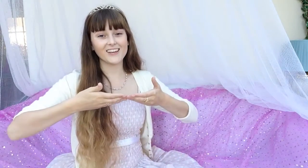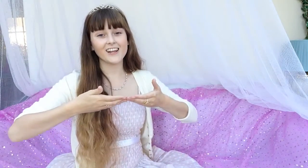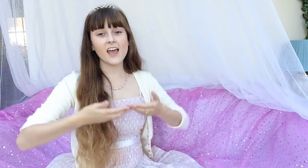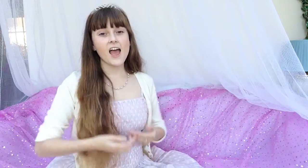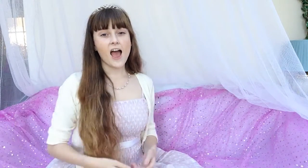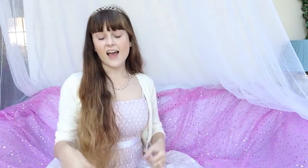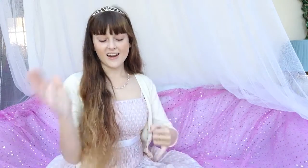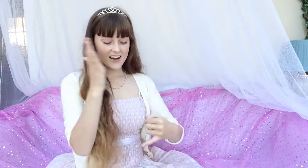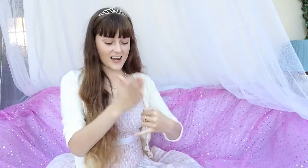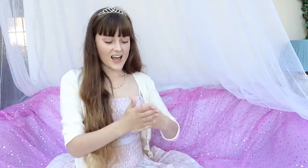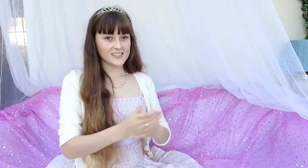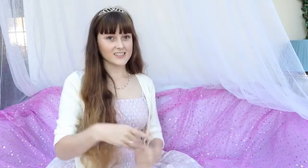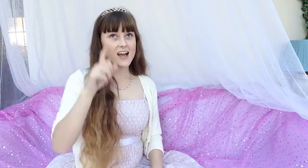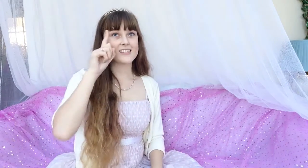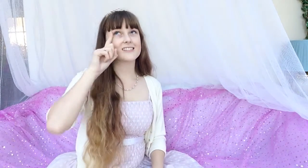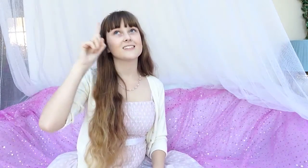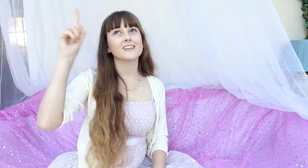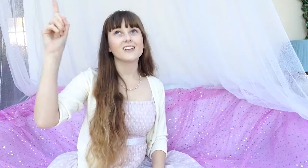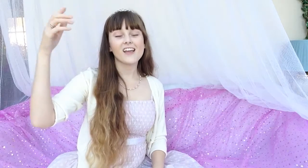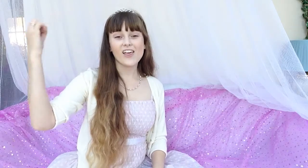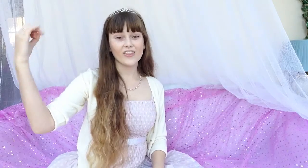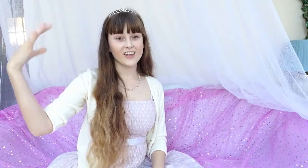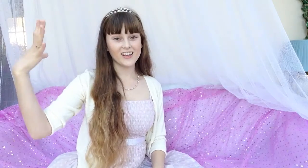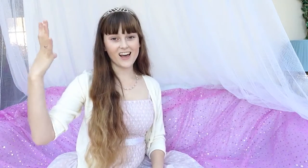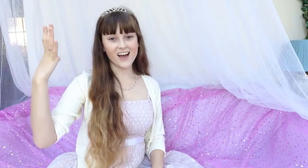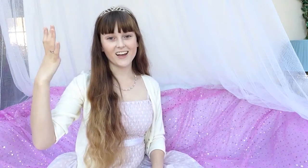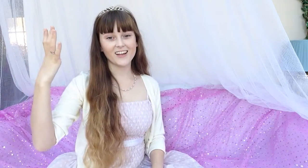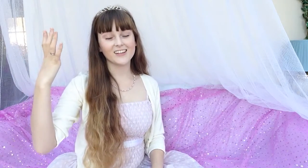And at last I see the light